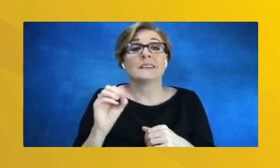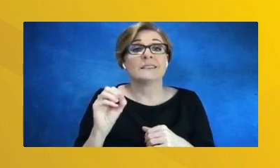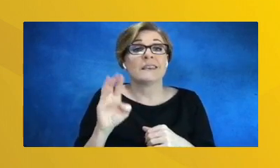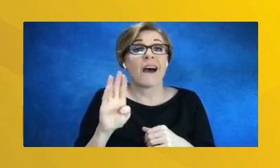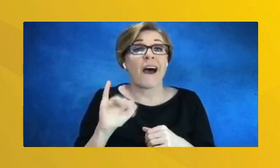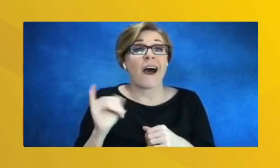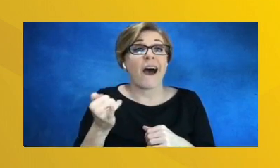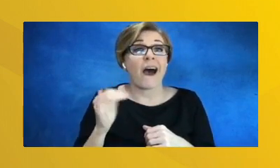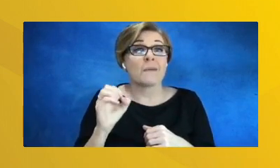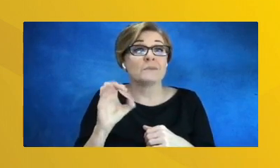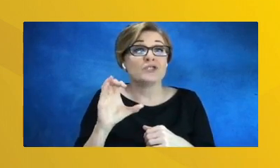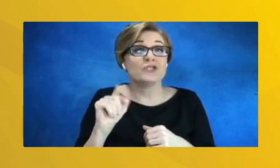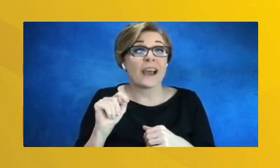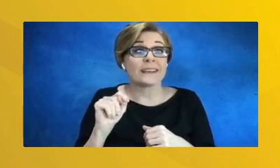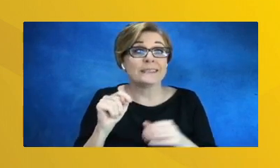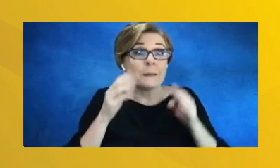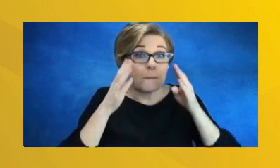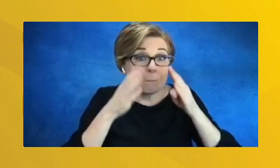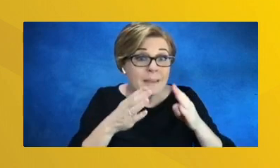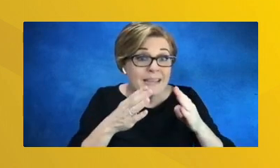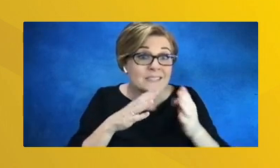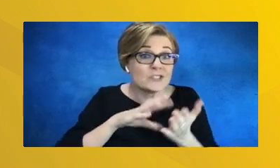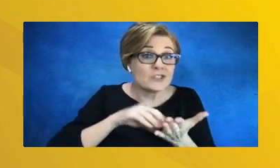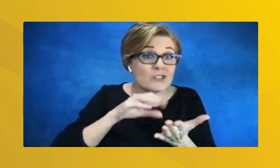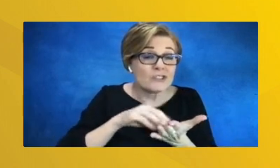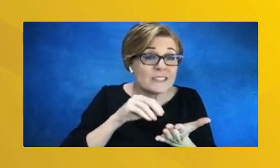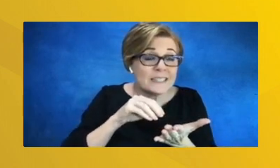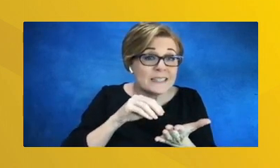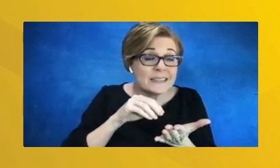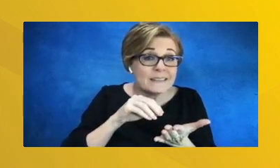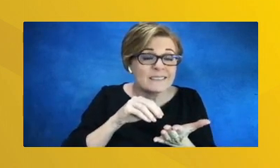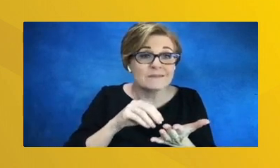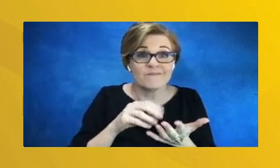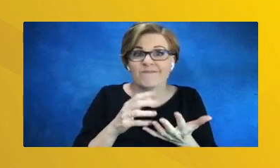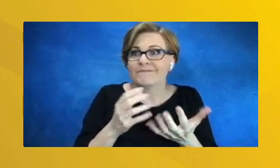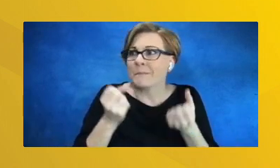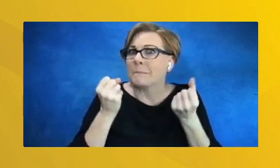A lot of our resources deal with an object. In fact, all of them do.